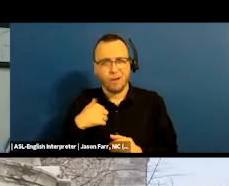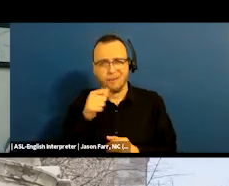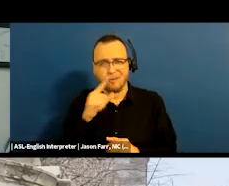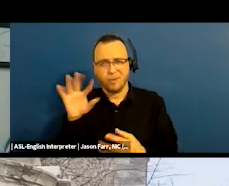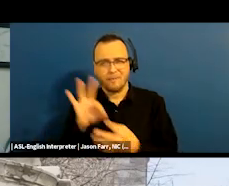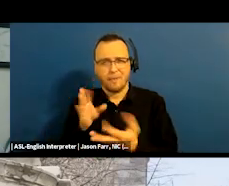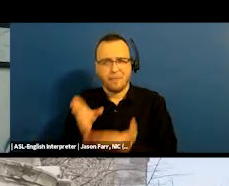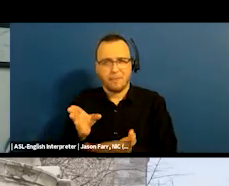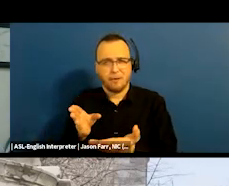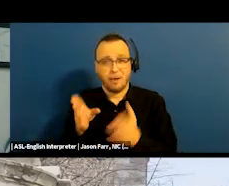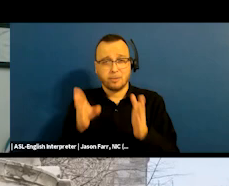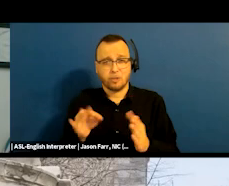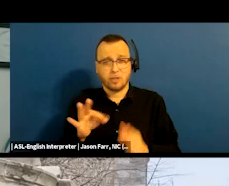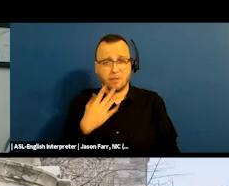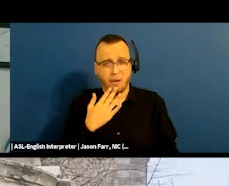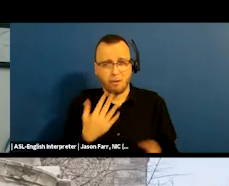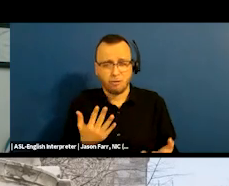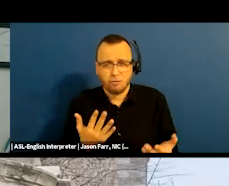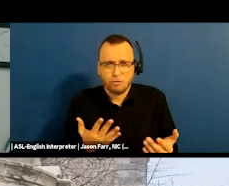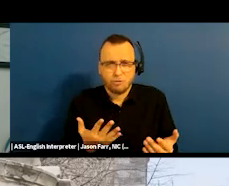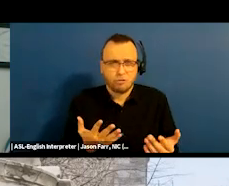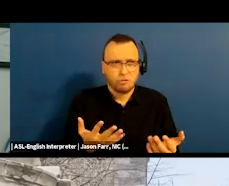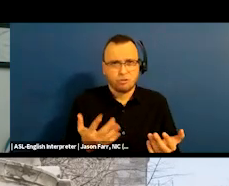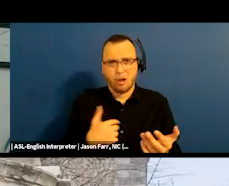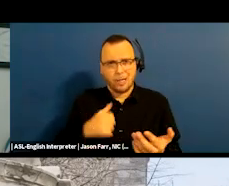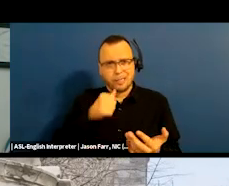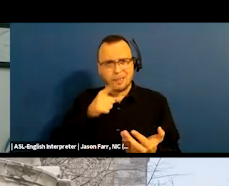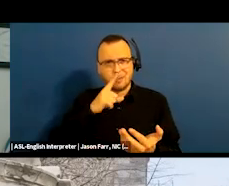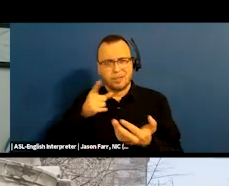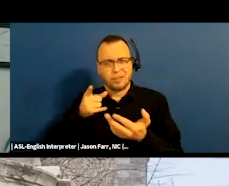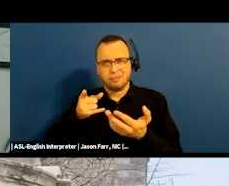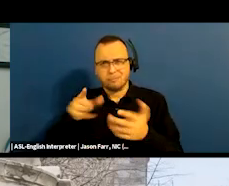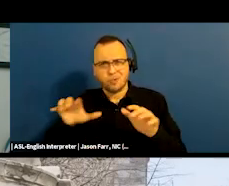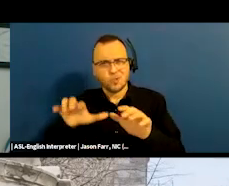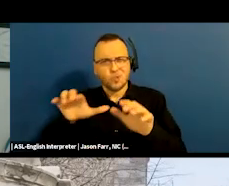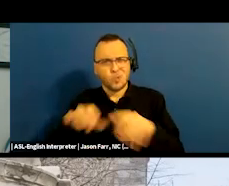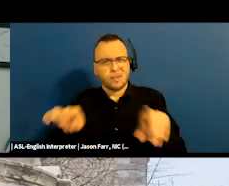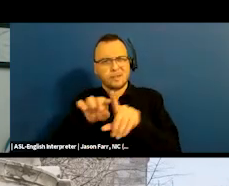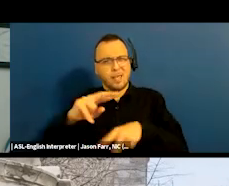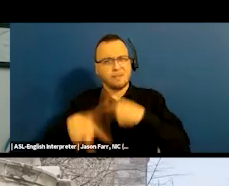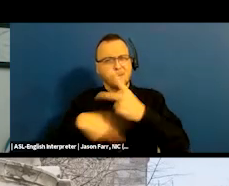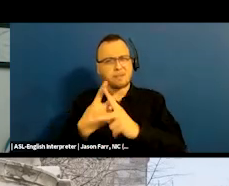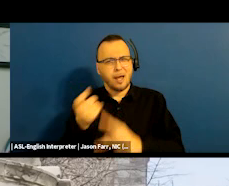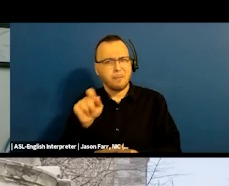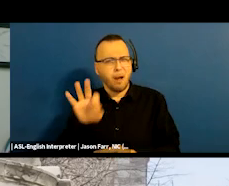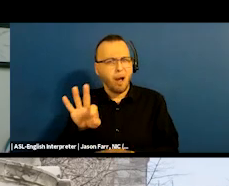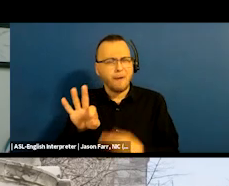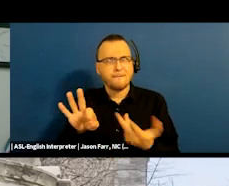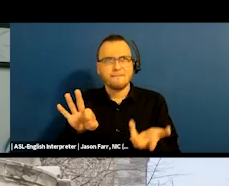to be a part of the community per se, that I was gifted, and that I was being a member of one minority group,